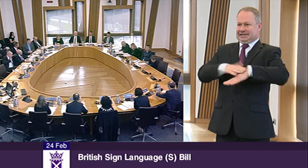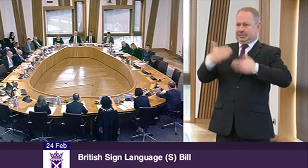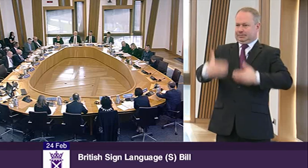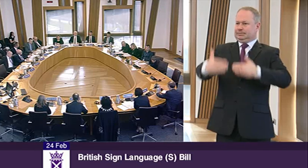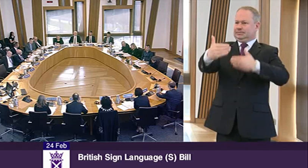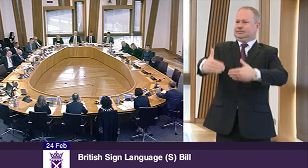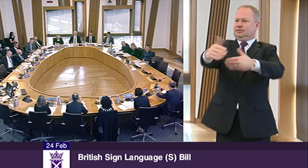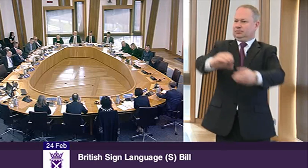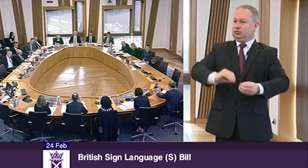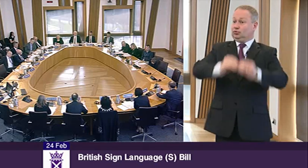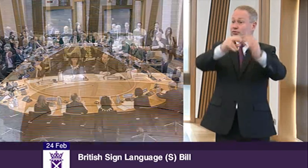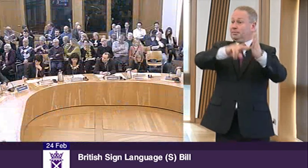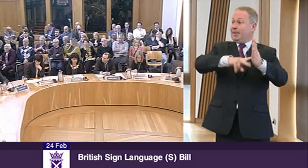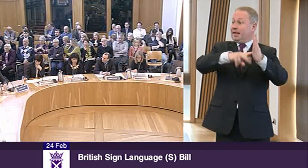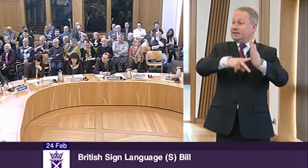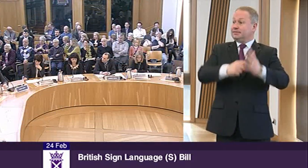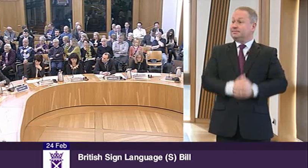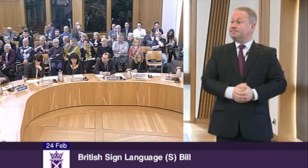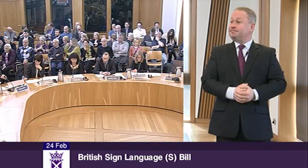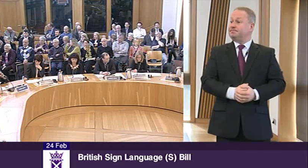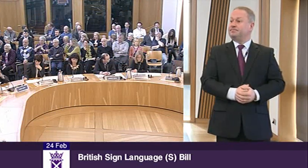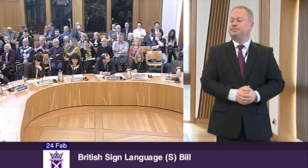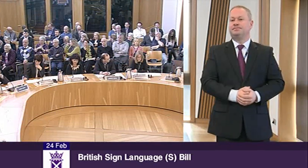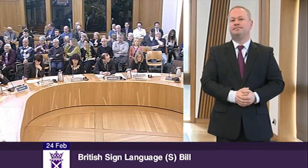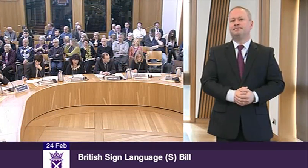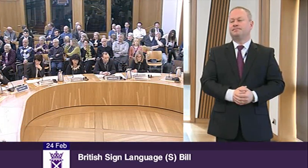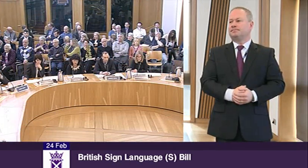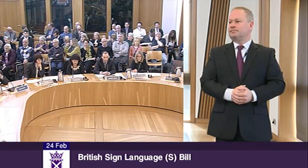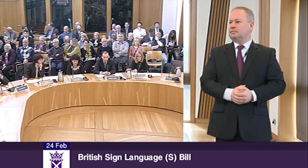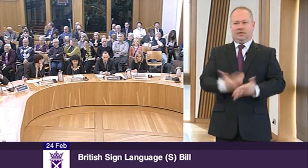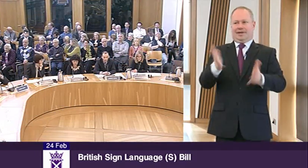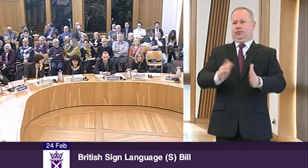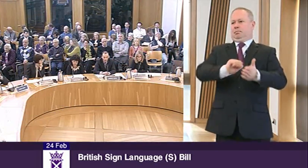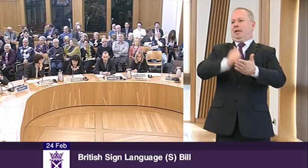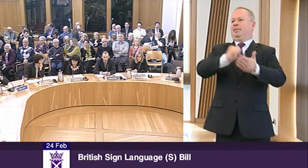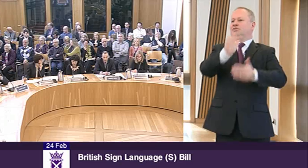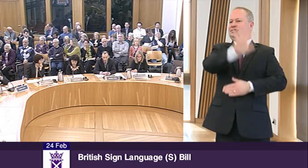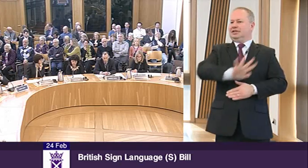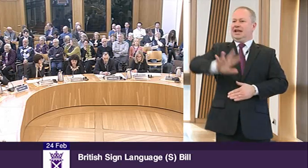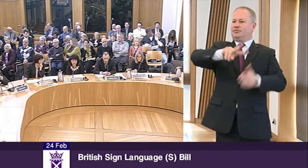view on the timescales that are proposed in the bill for publication of the national plan?